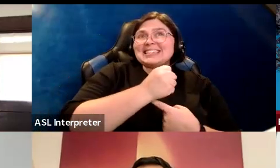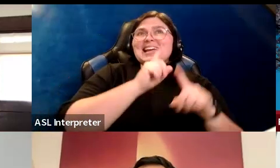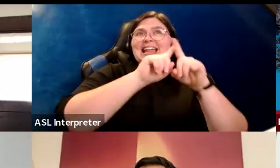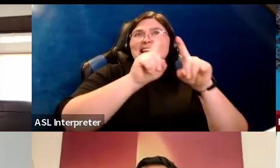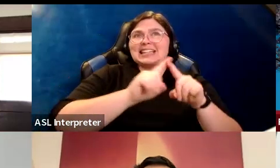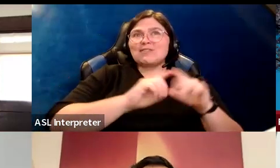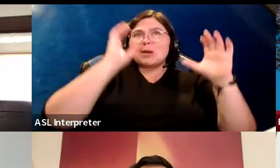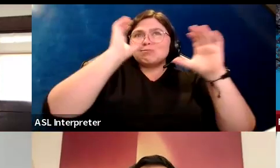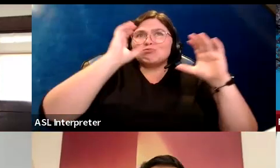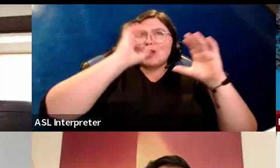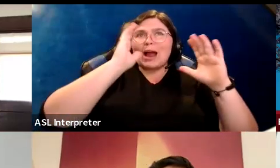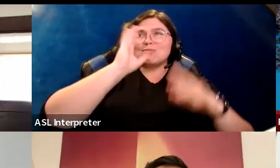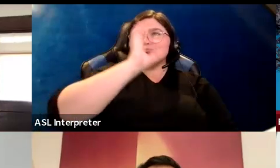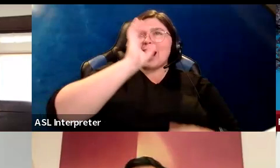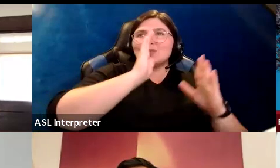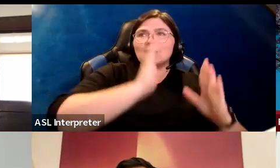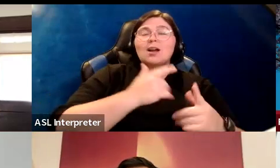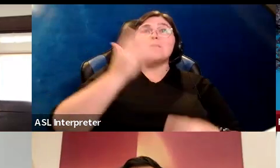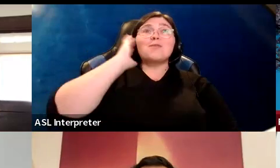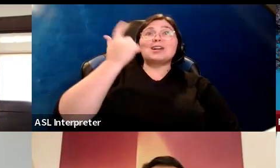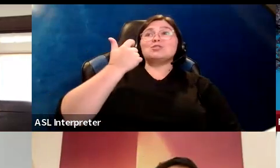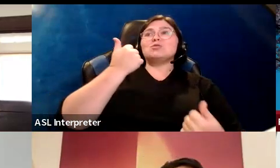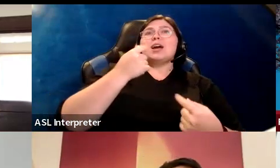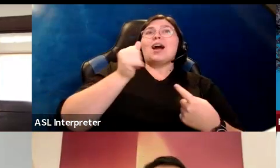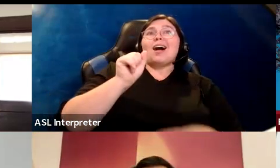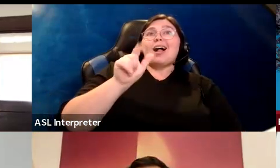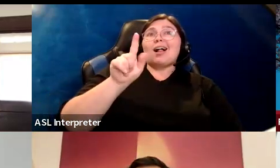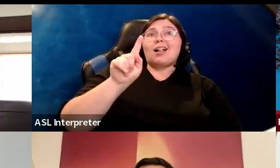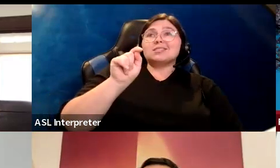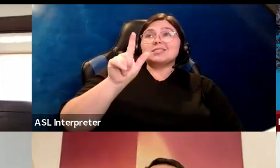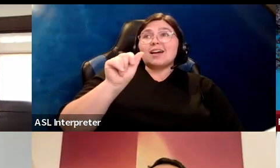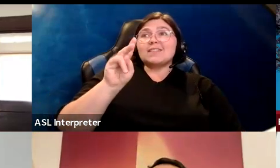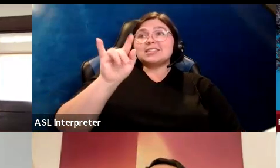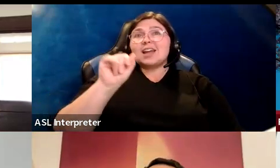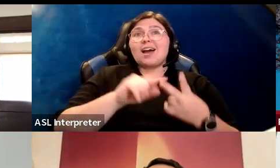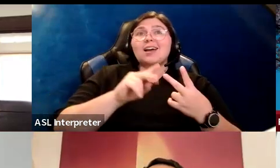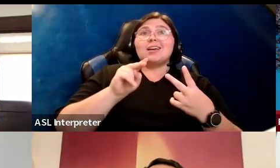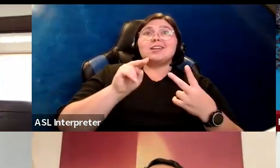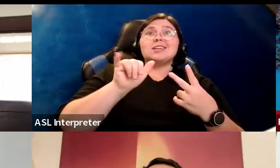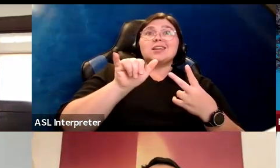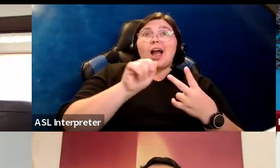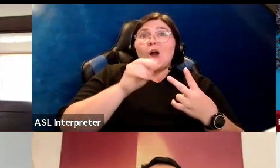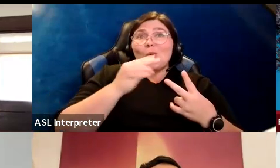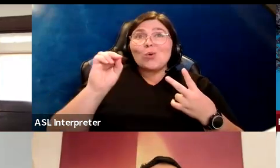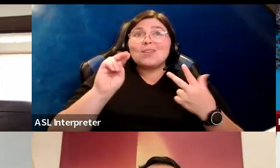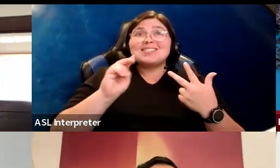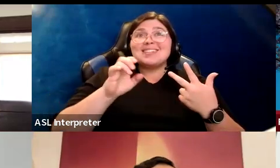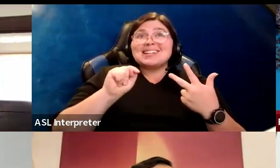I used to wish to try AltaVista, Yahoo, Netscape, and then it was just--